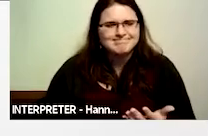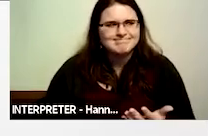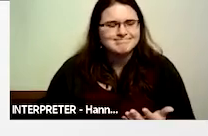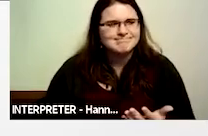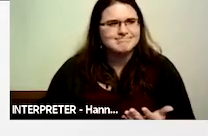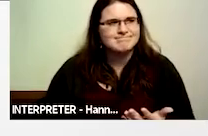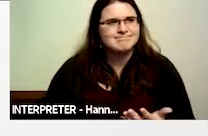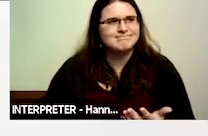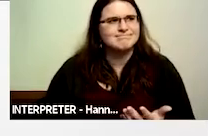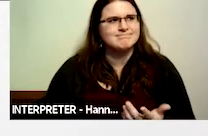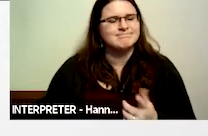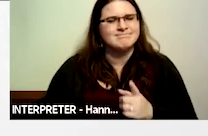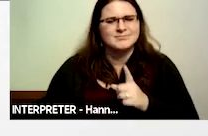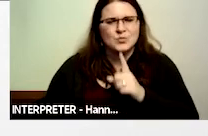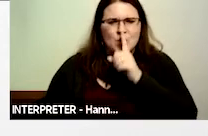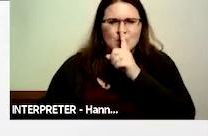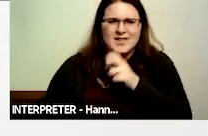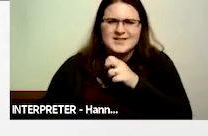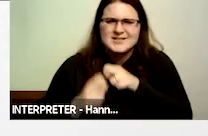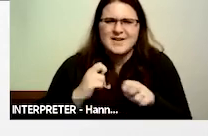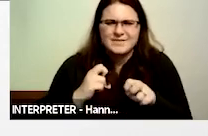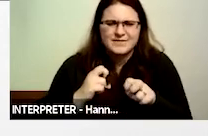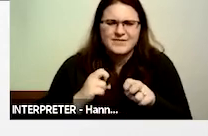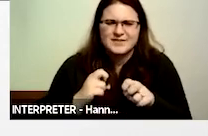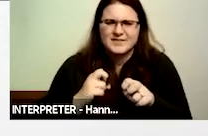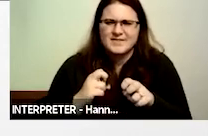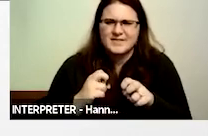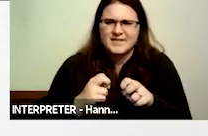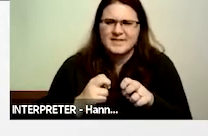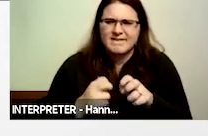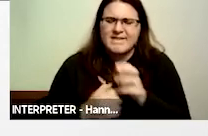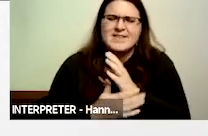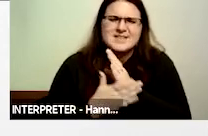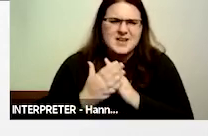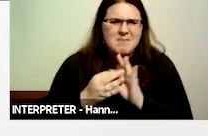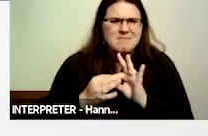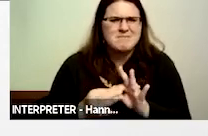and and i would say some of it does appear to be generational. Some of it may be just because